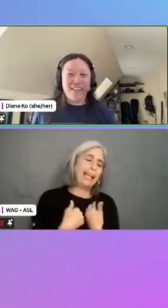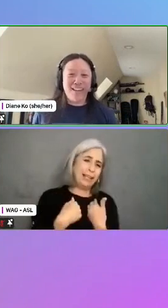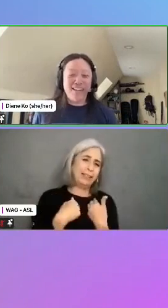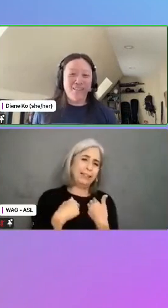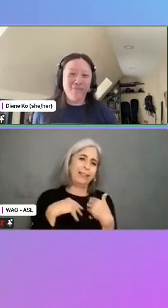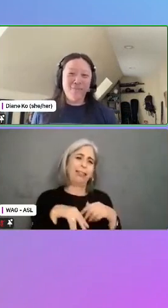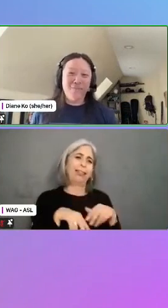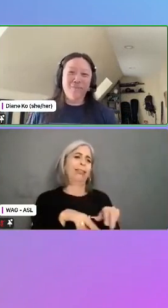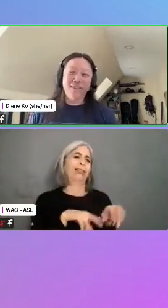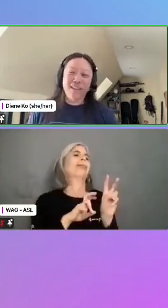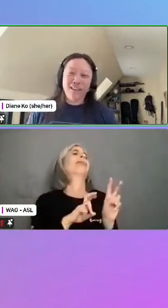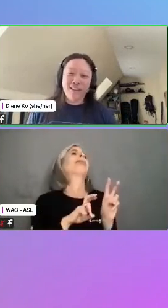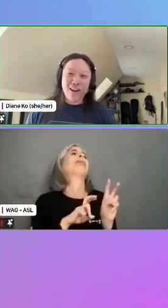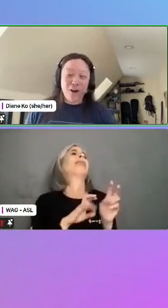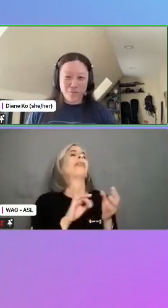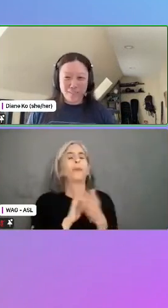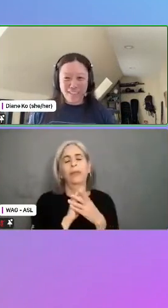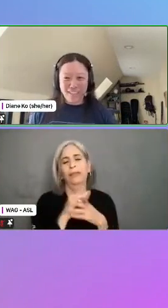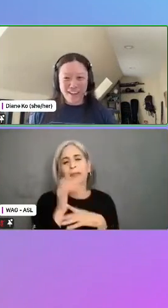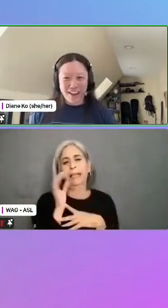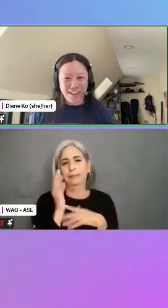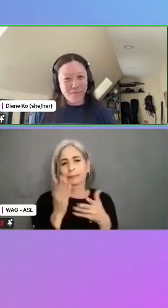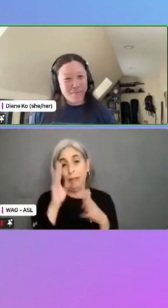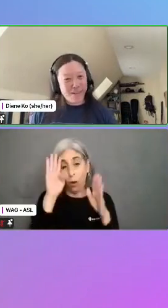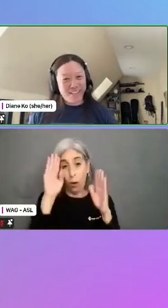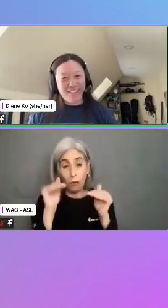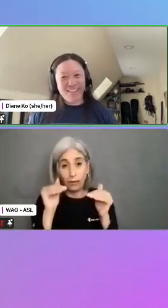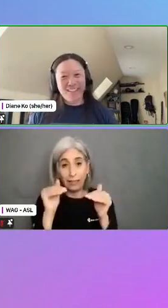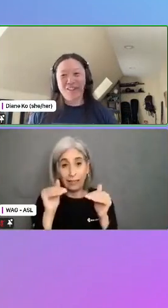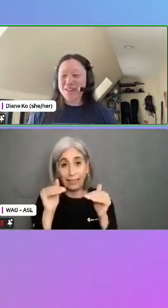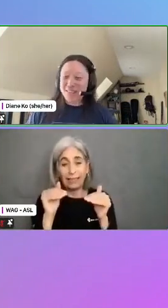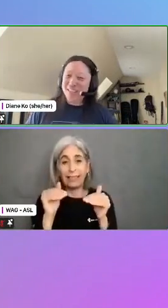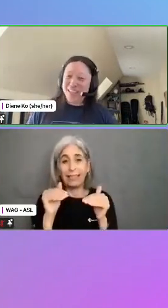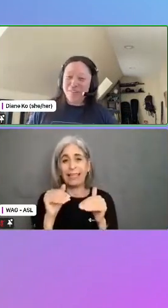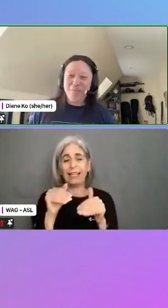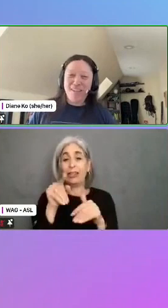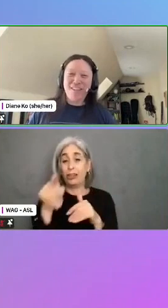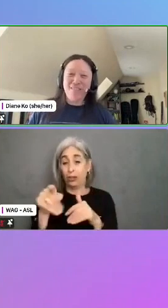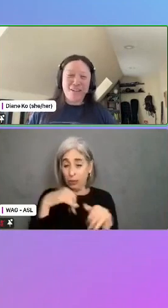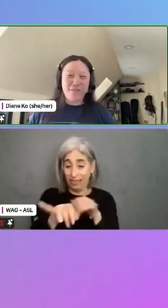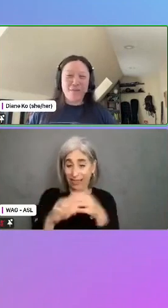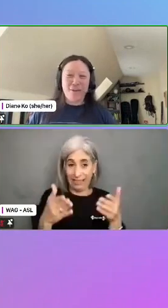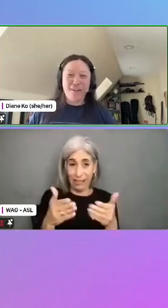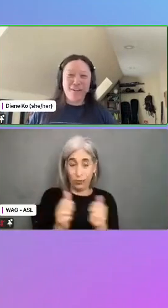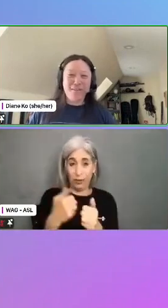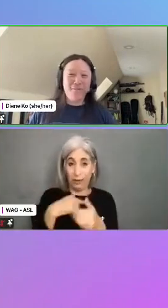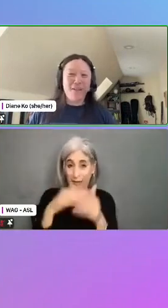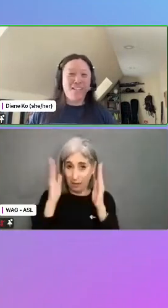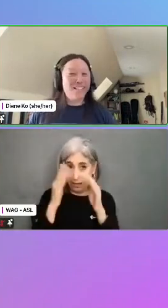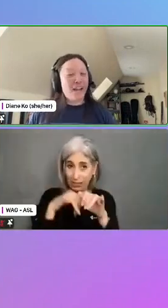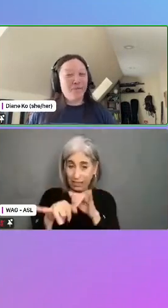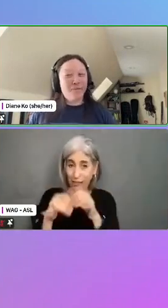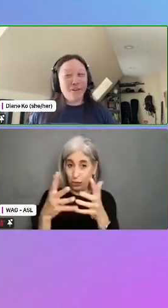setting the ref prop at the input to the input ref variable that we had earlier, we can set it to the past in